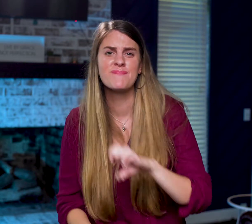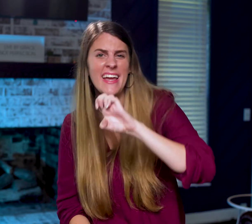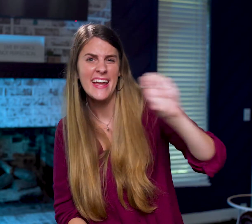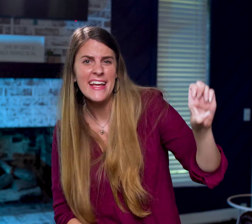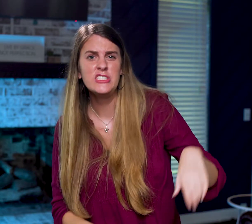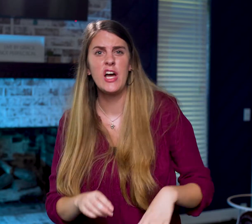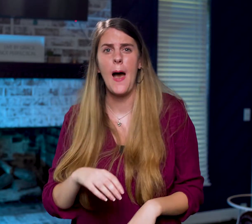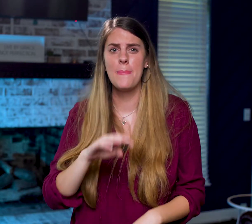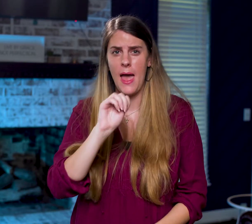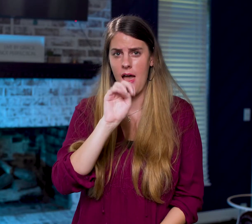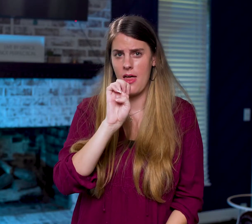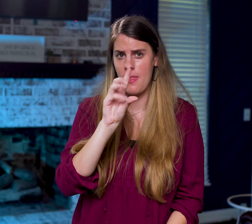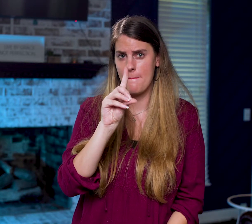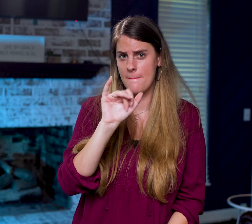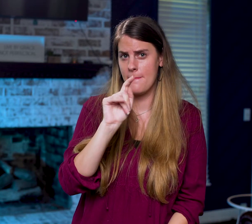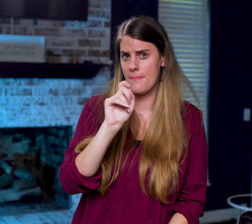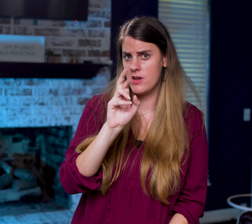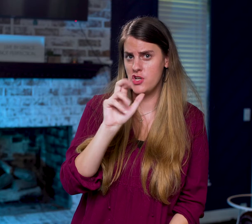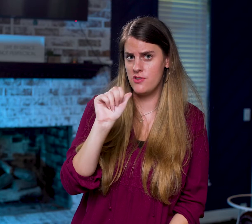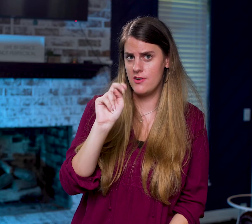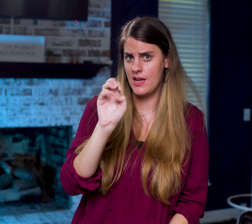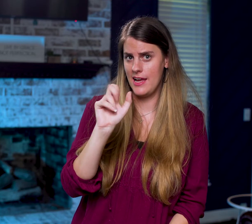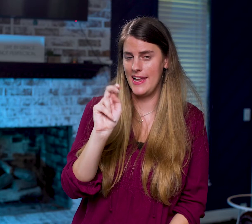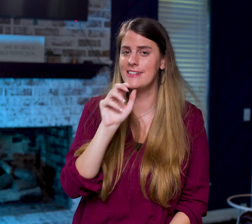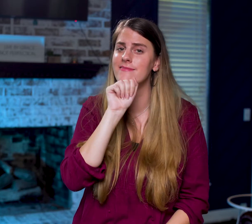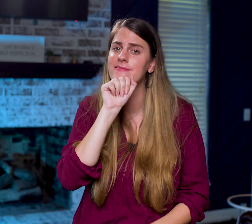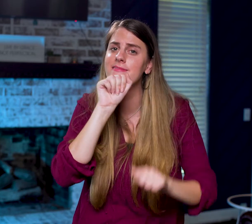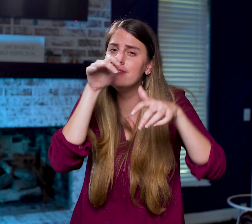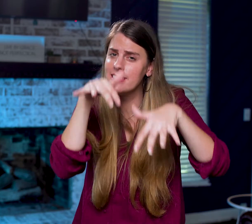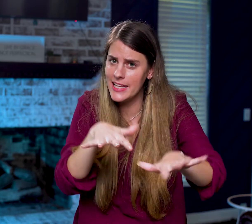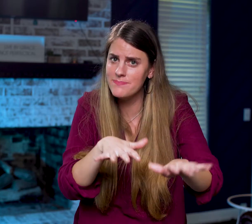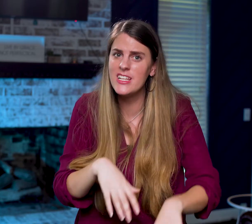east of the Mediterranean Sea.